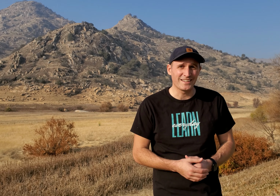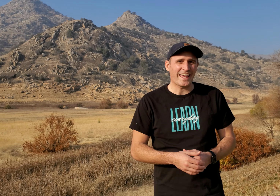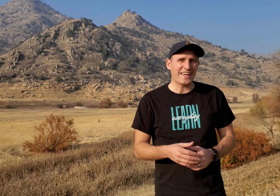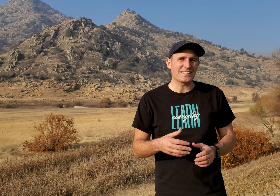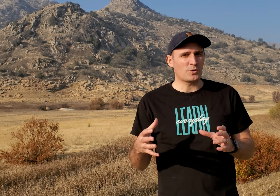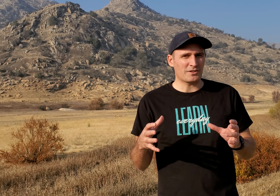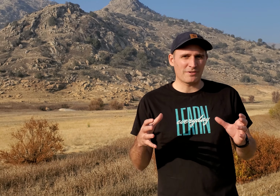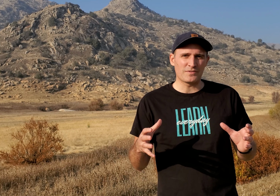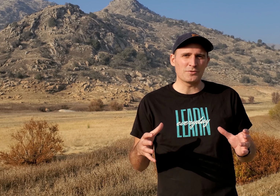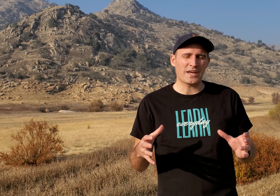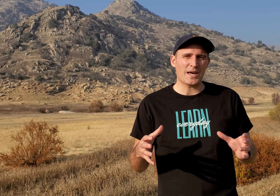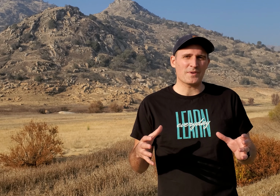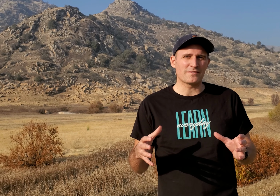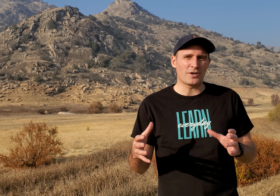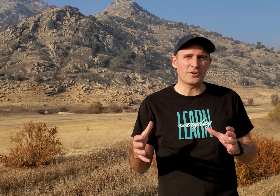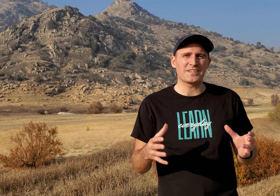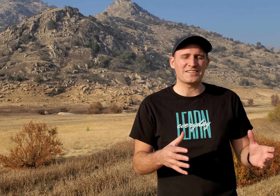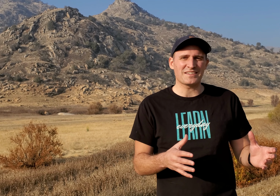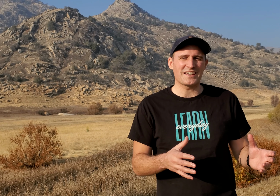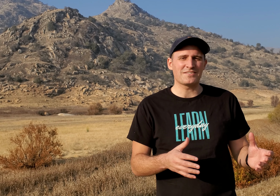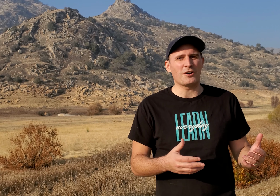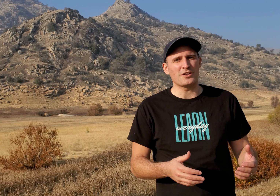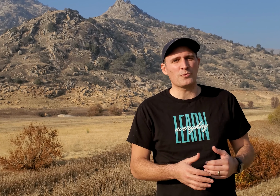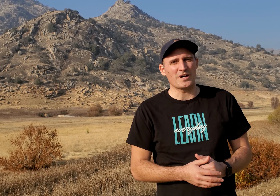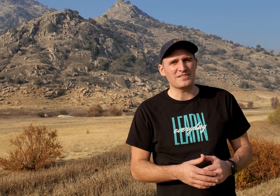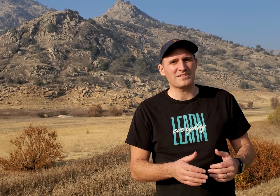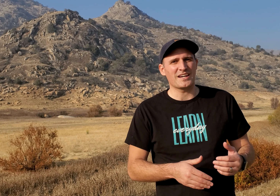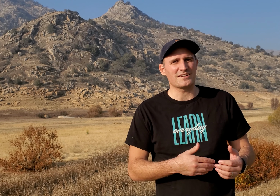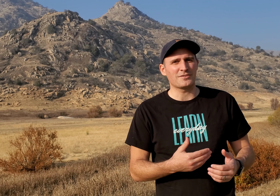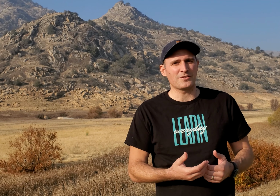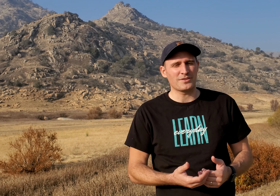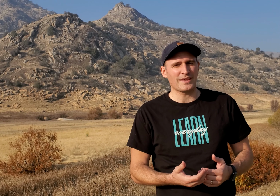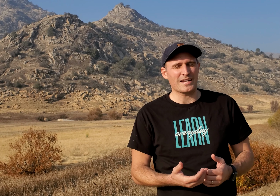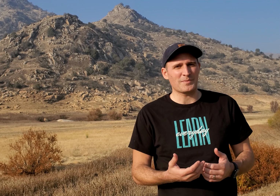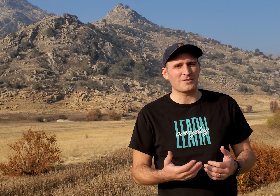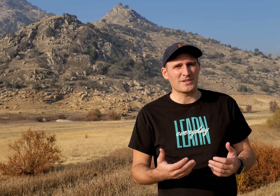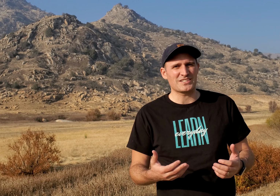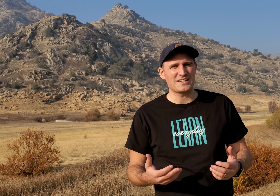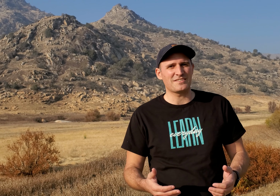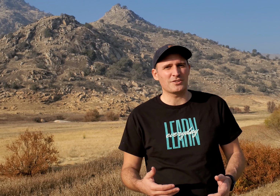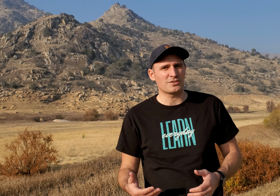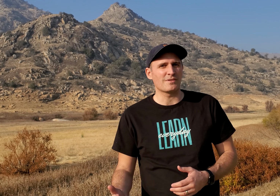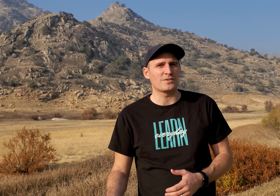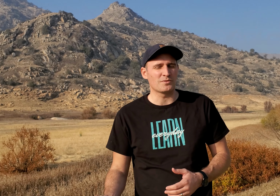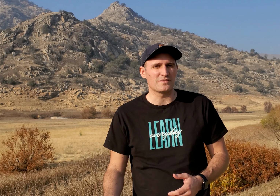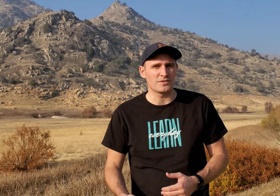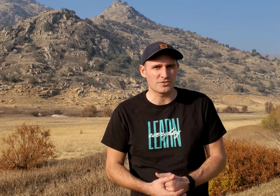and a quick review cap of all 10 signs all at once so that'll be much easier to review in the future.